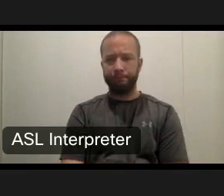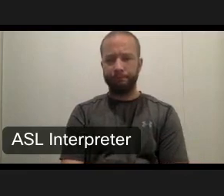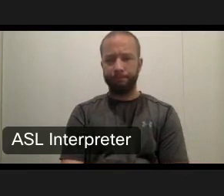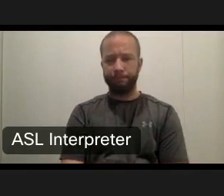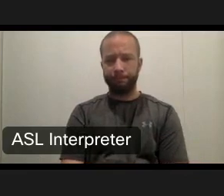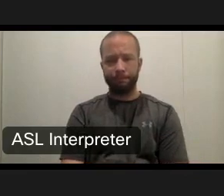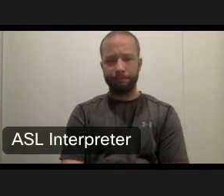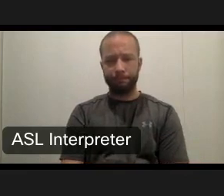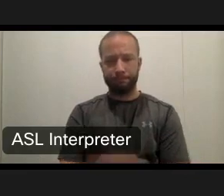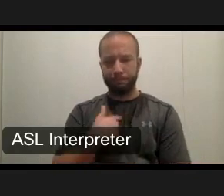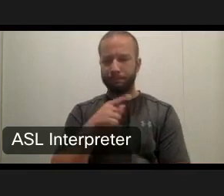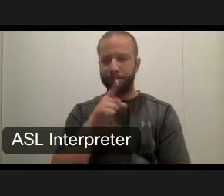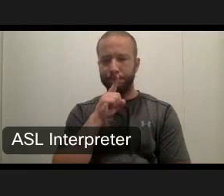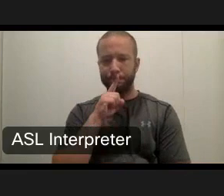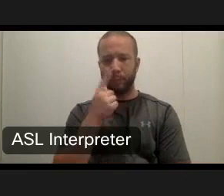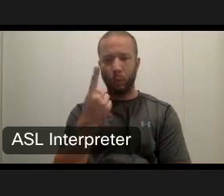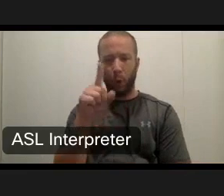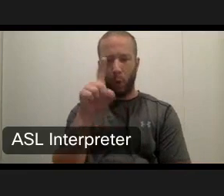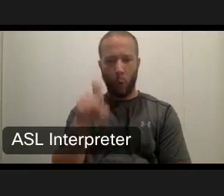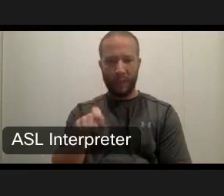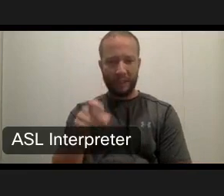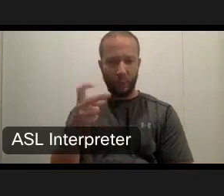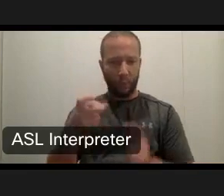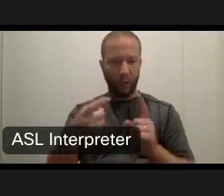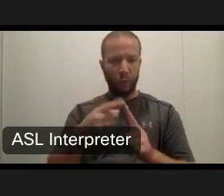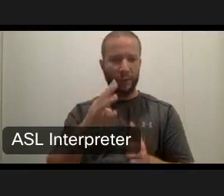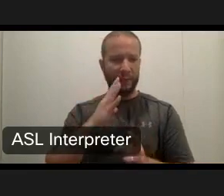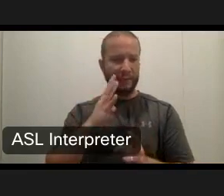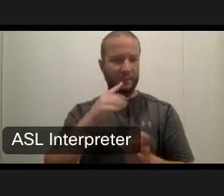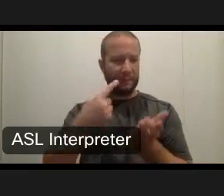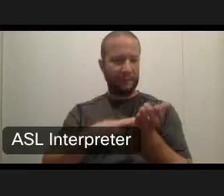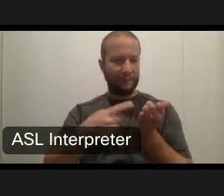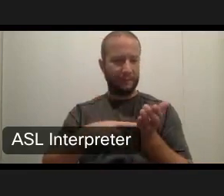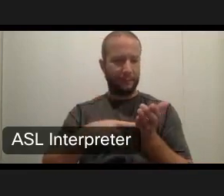see your your question on you wanted to speak about the rod on Washington Circle